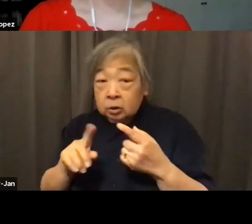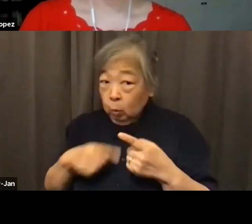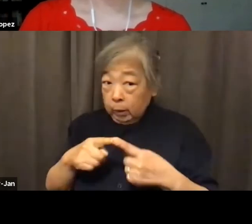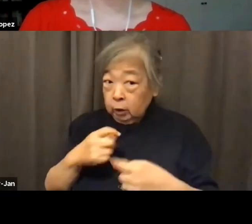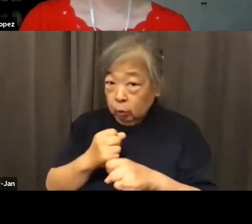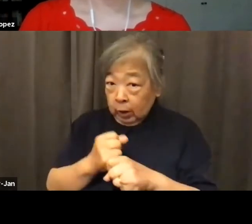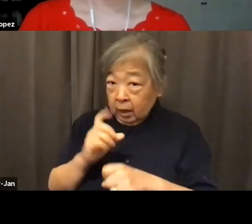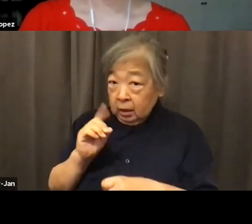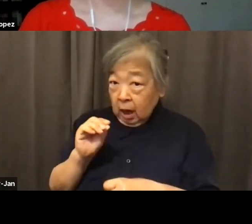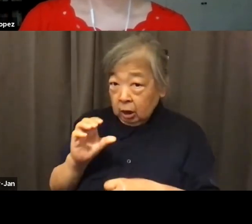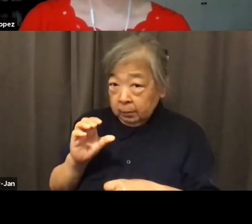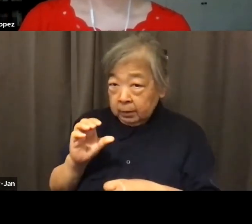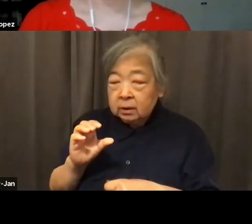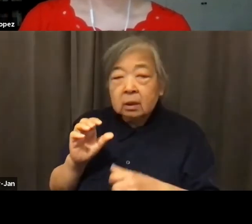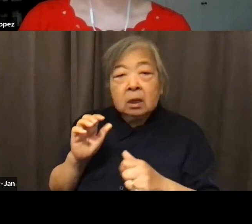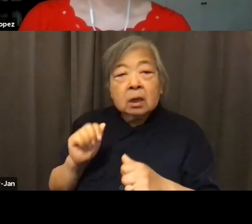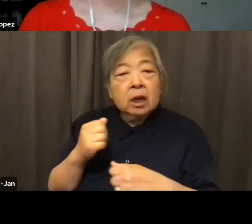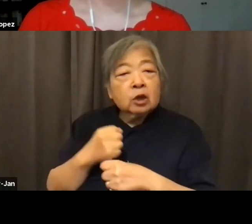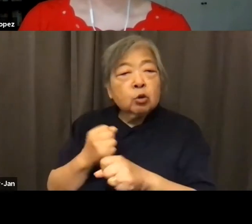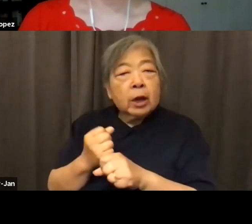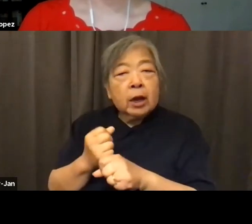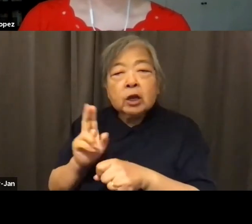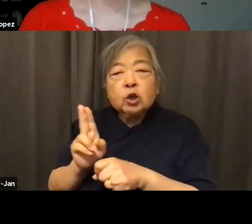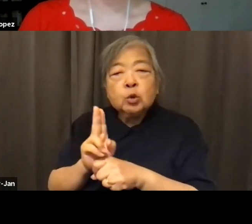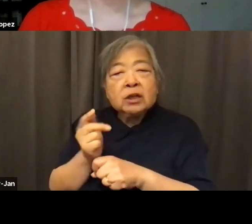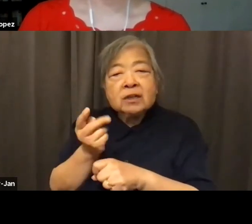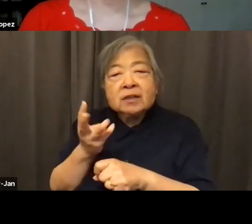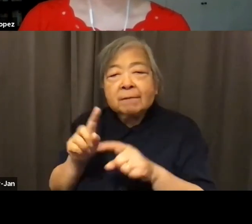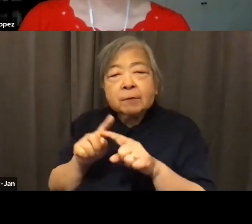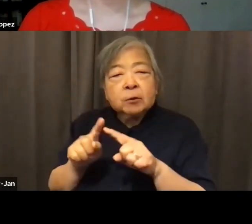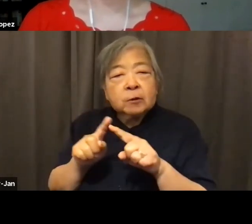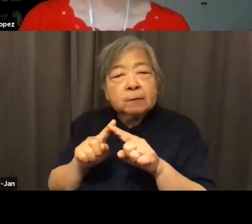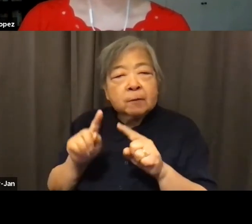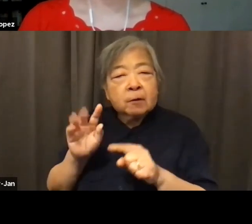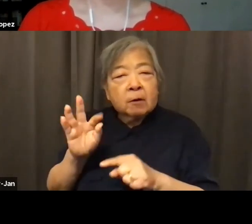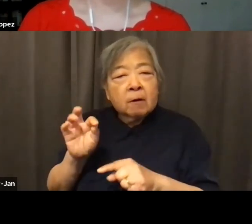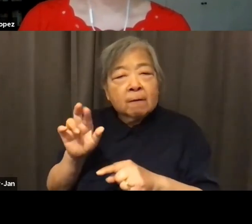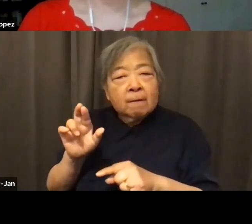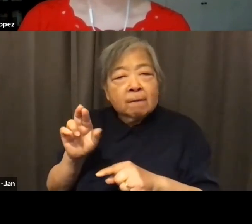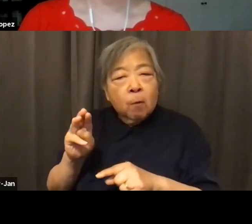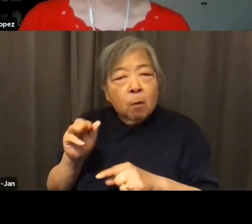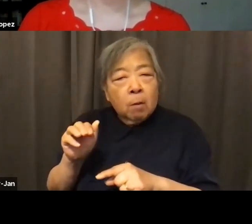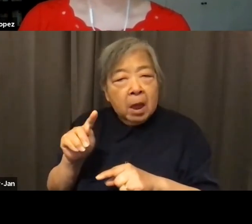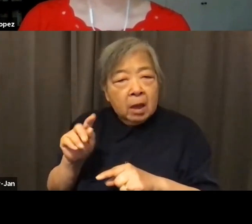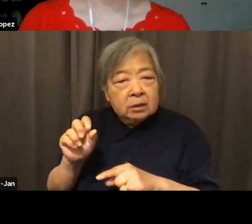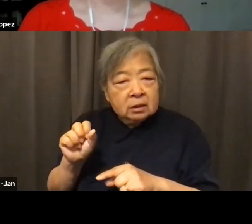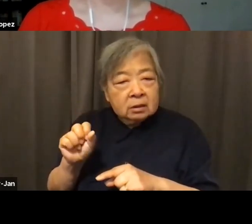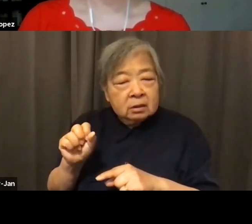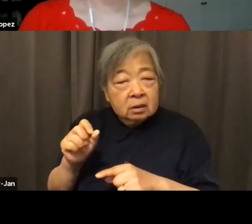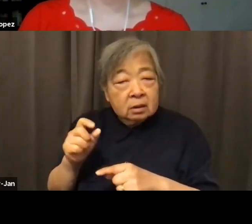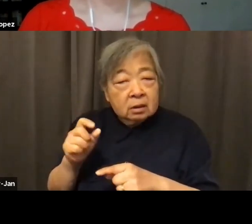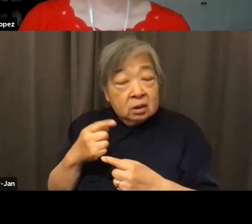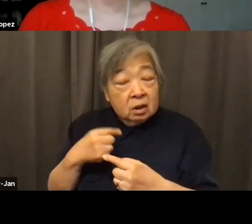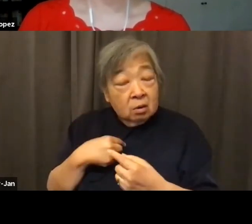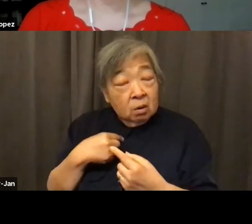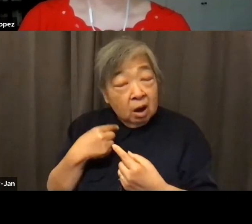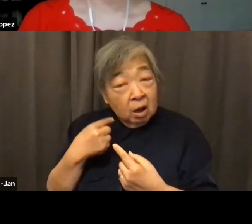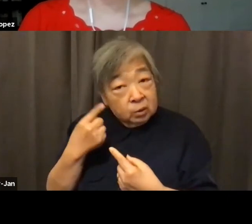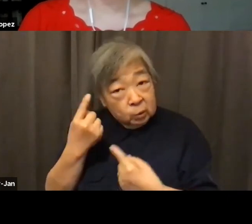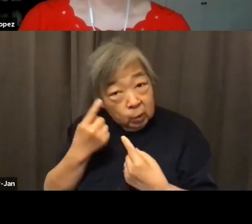in a variety of different formats and so I was kind of curious how on NSLI-Y and the